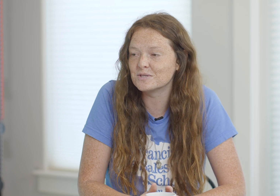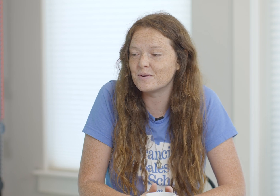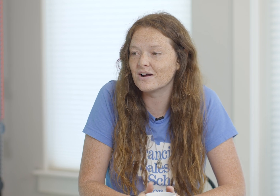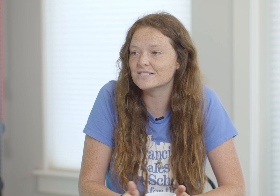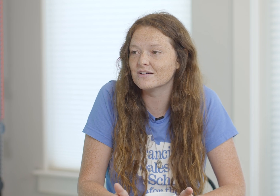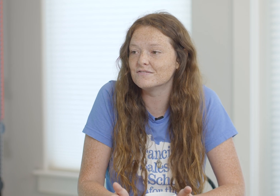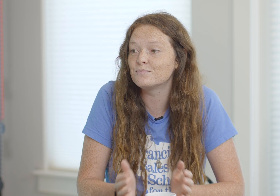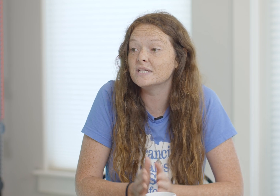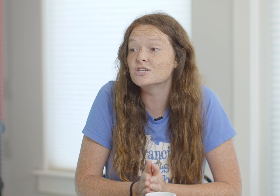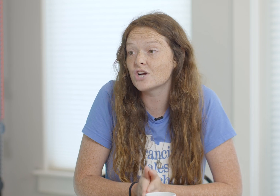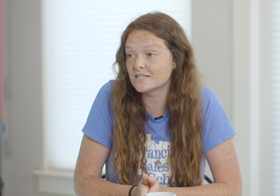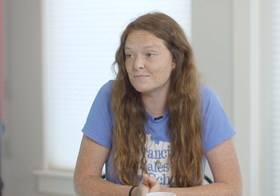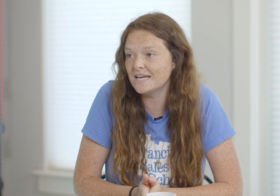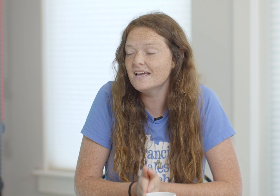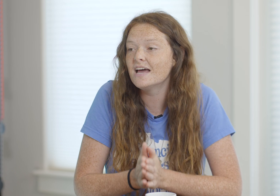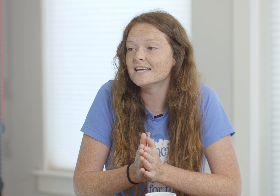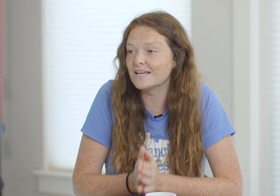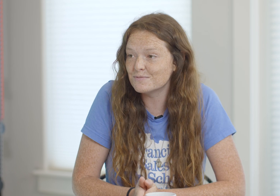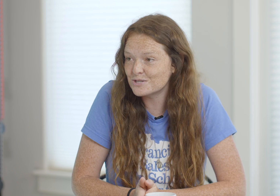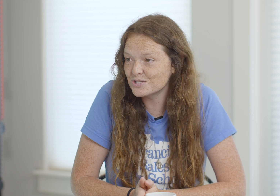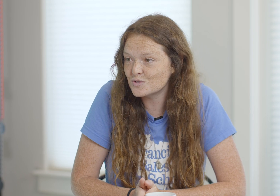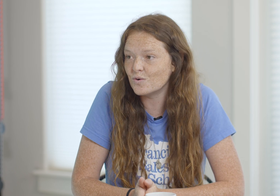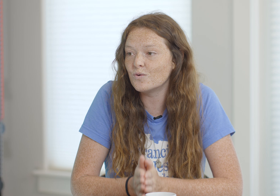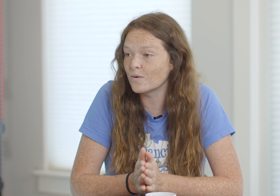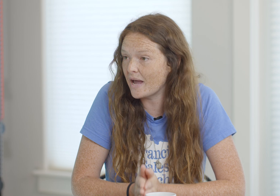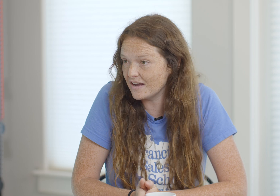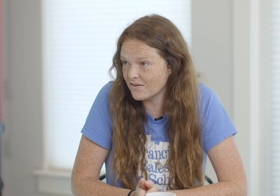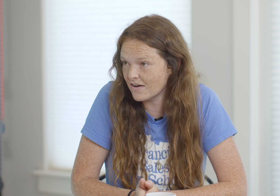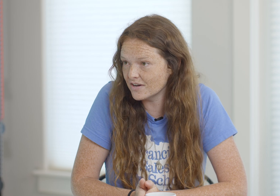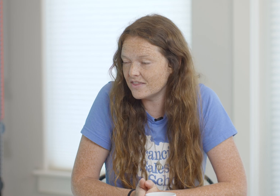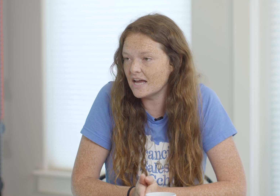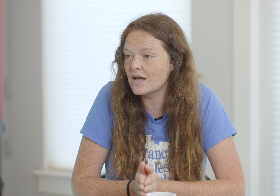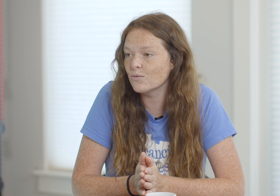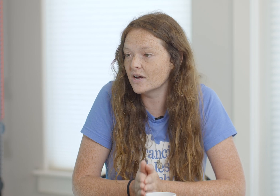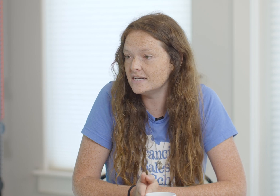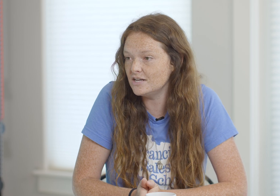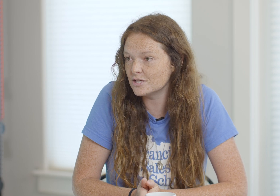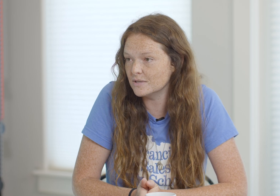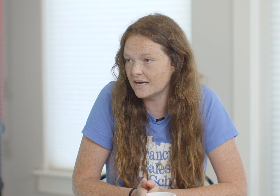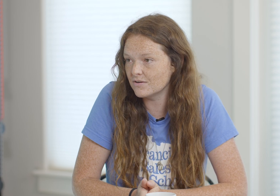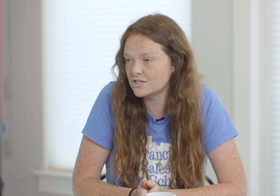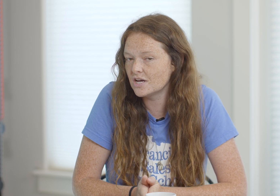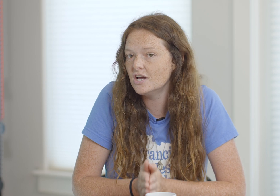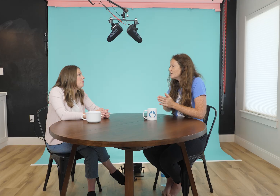with the parents of Please trust me, send them to the school. We're paying for everything. We're going to teach them the language.